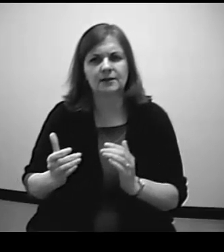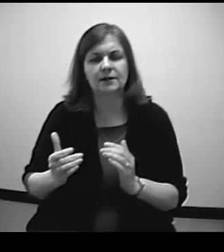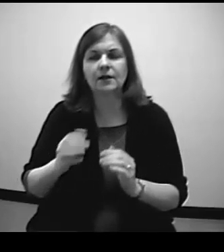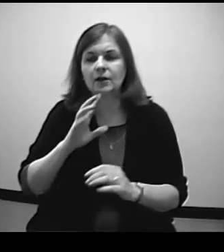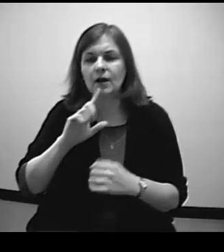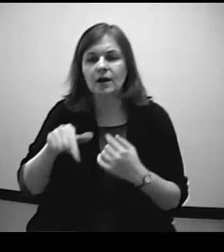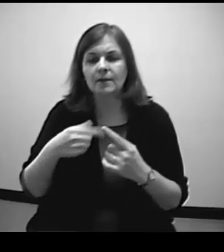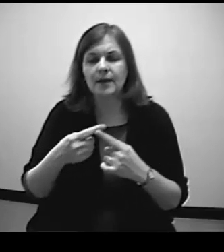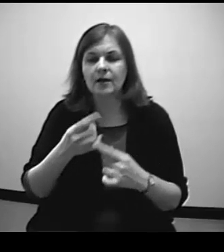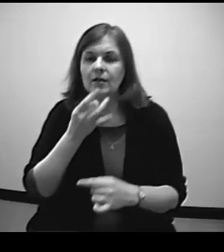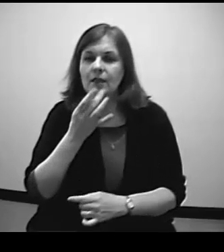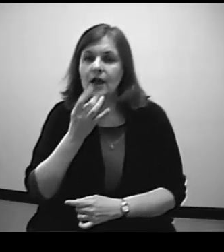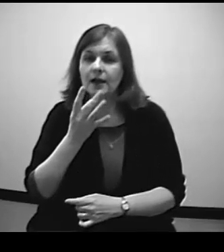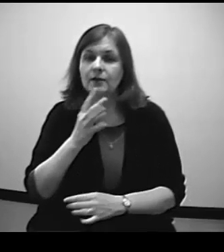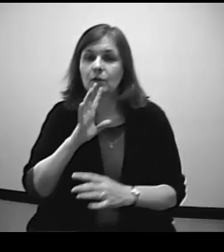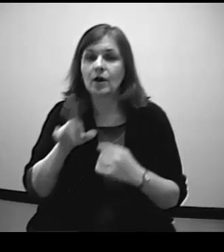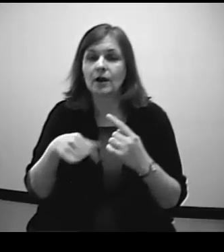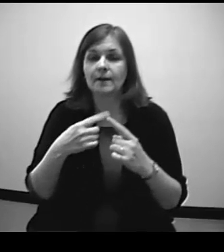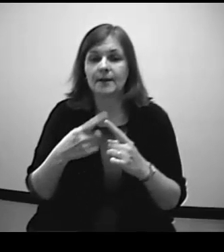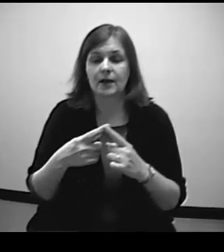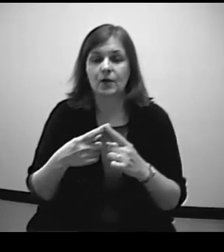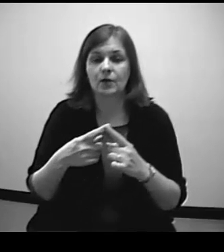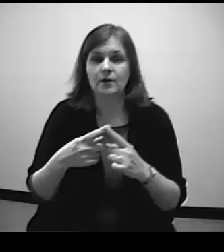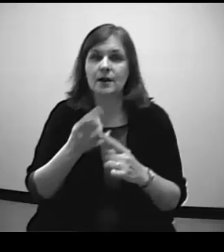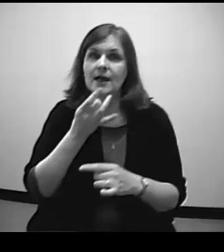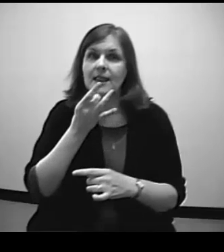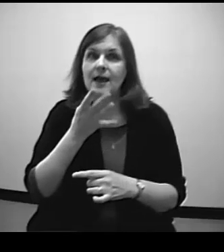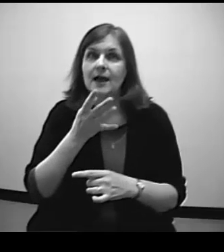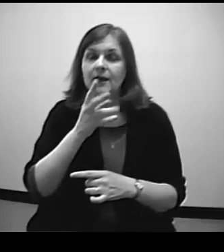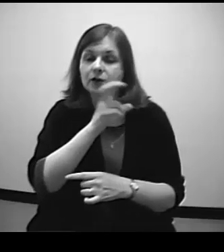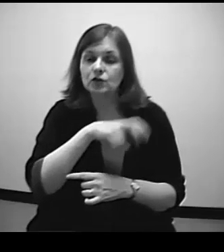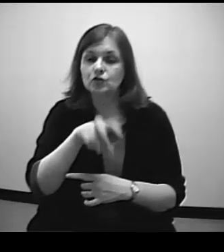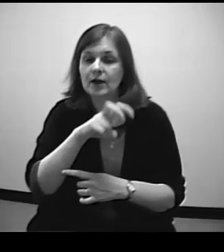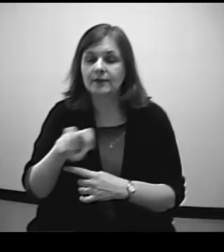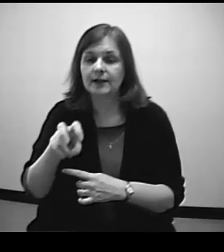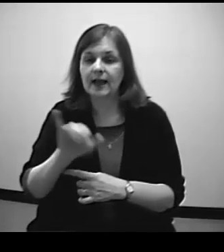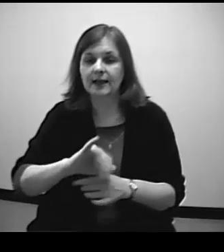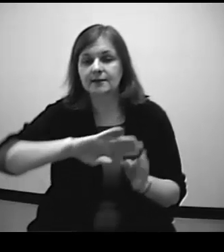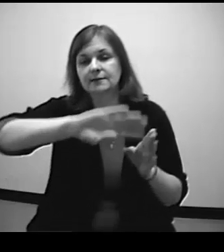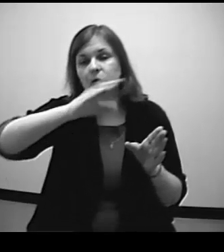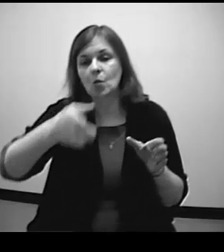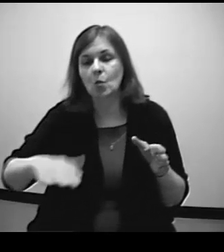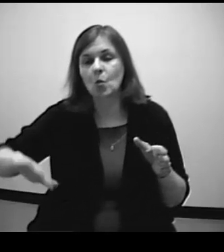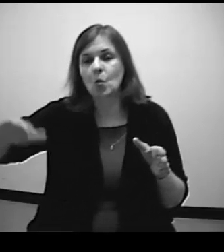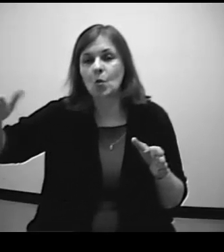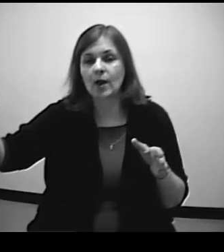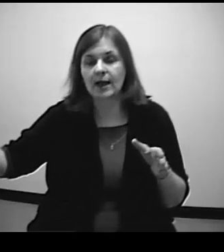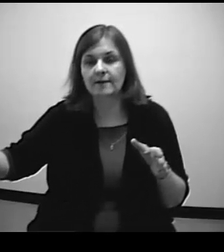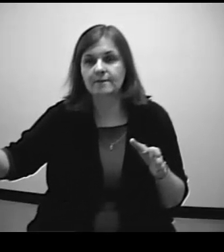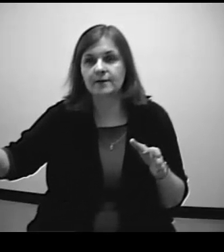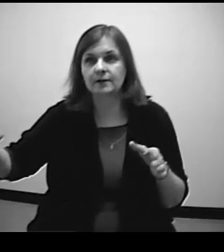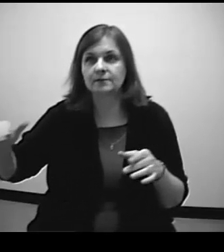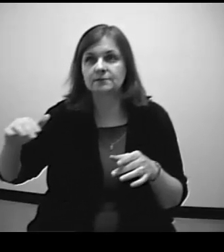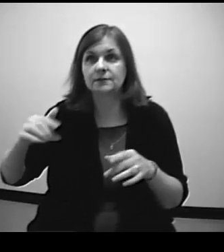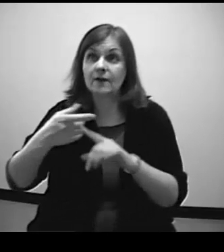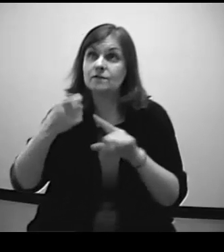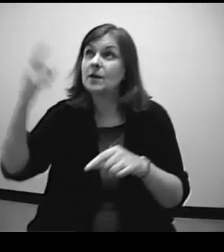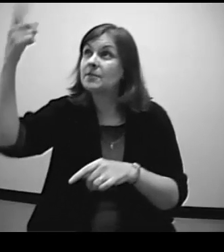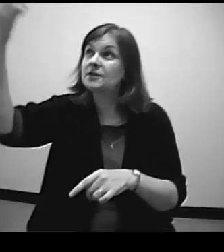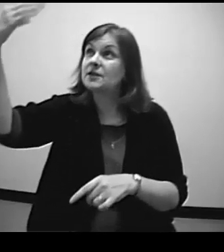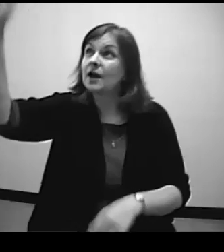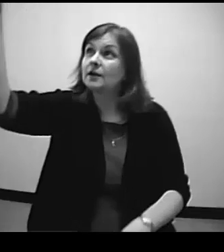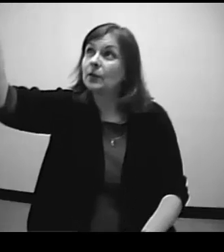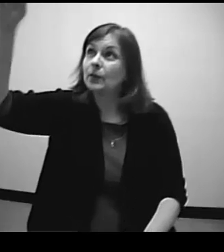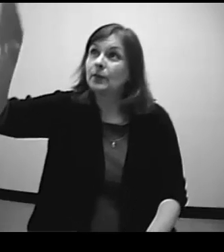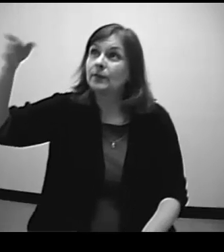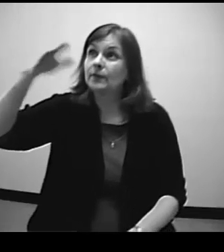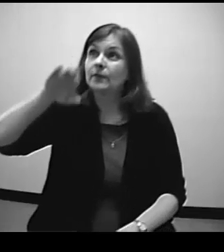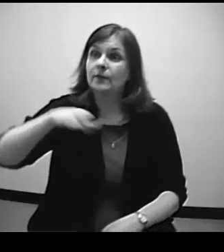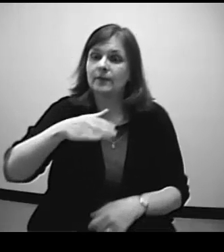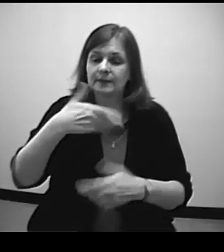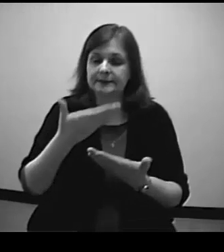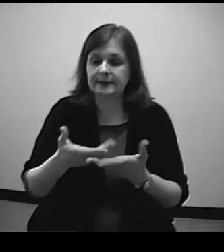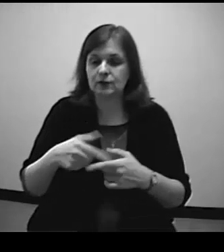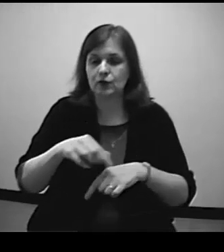when we talk about light we're talking about light traveling in waves from the sun to the earth